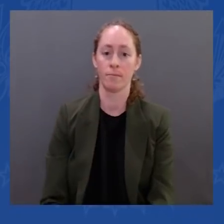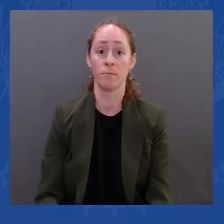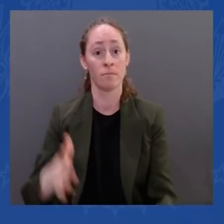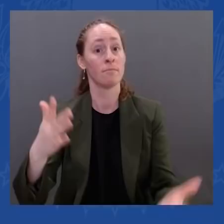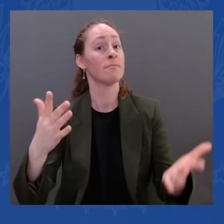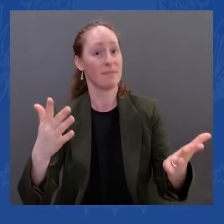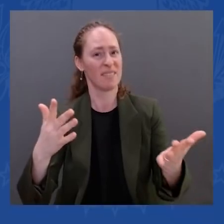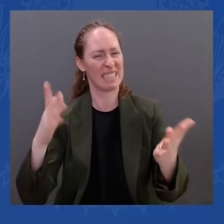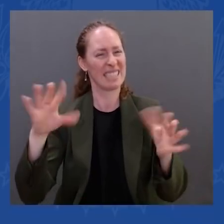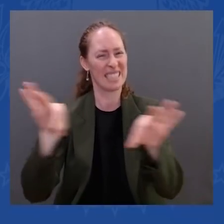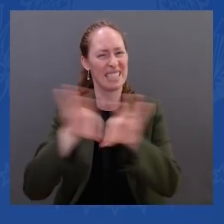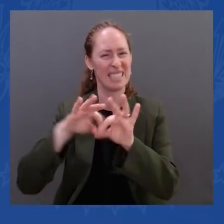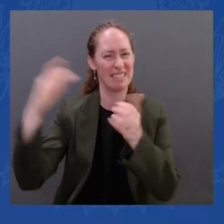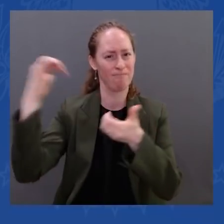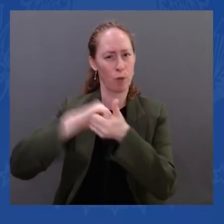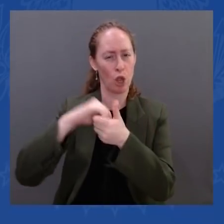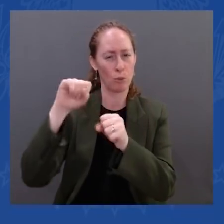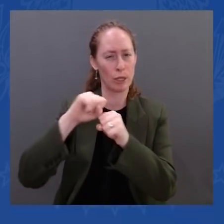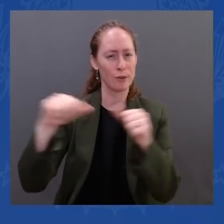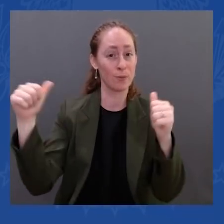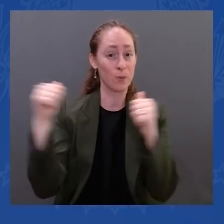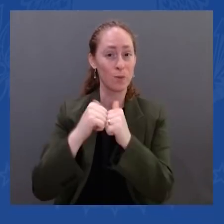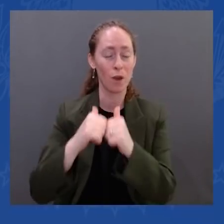and stability of the region. That's our belief.